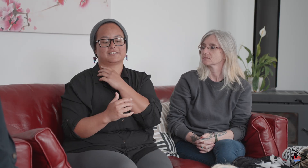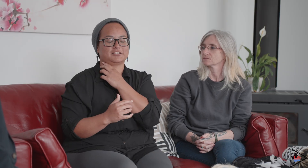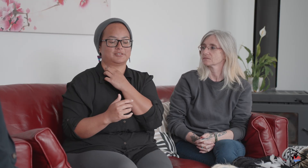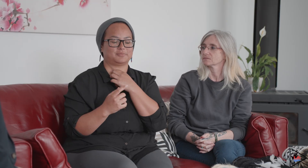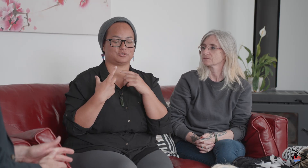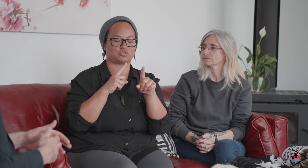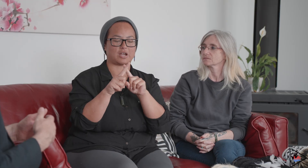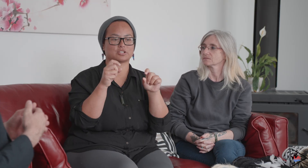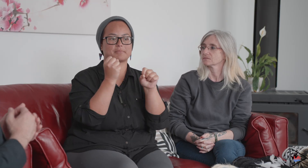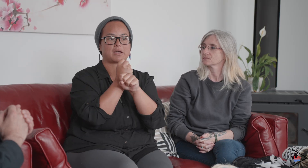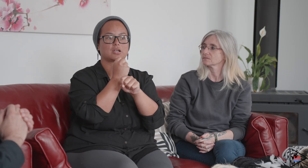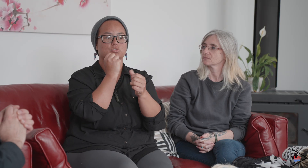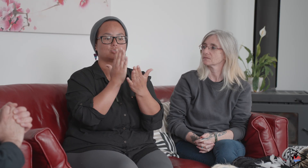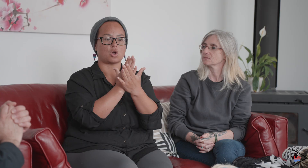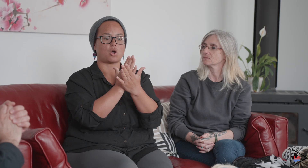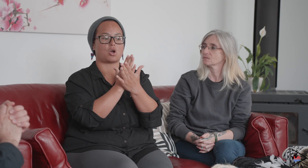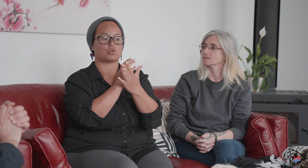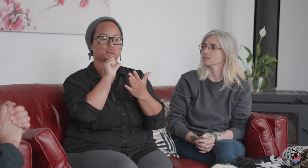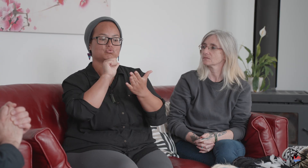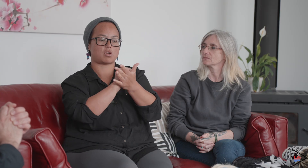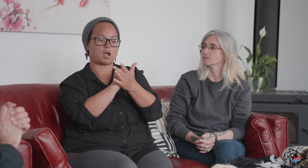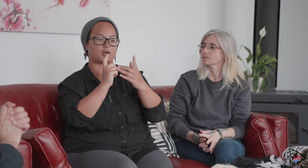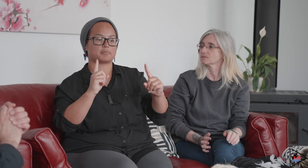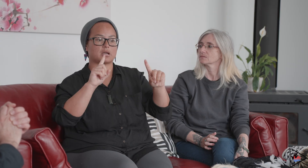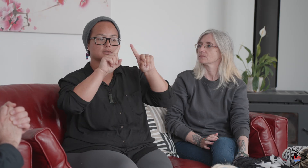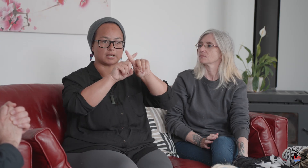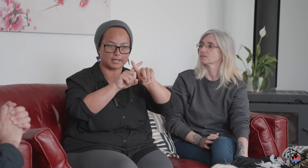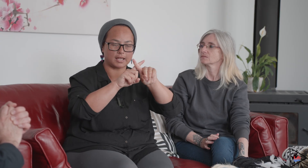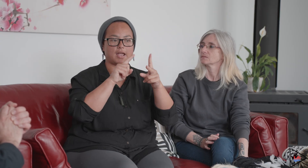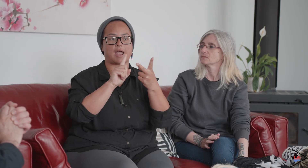the threads around each other, you know, if you're going to make the right pattern, what if